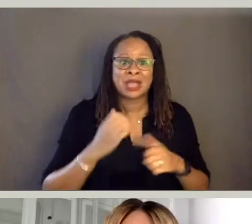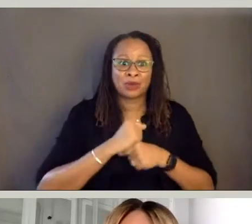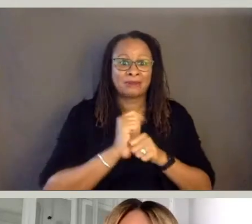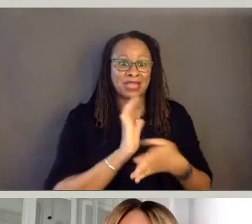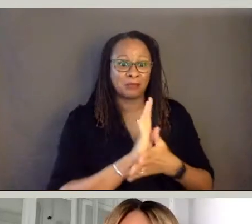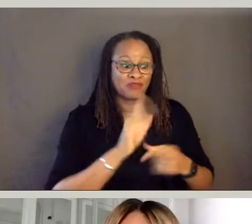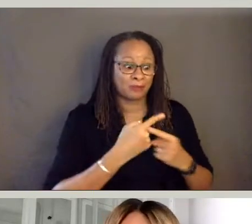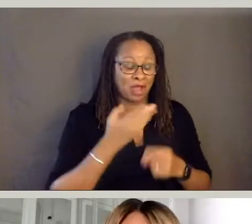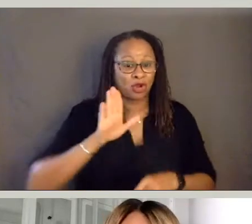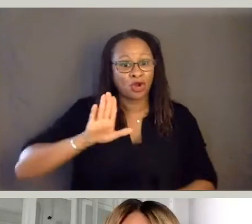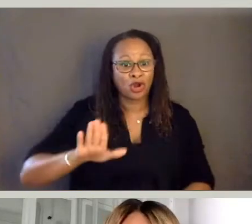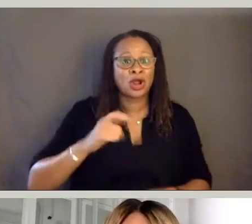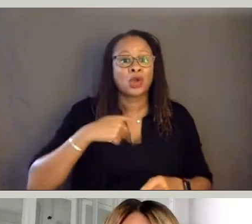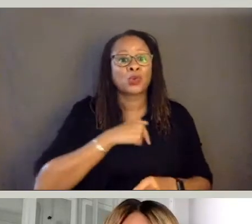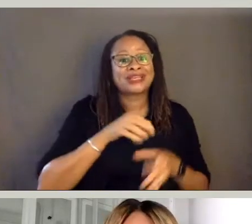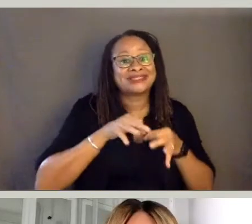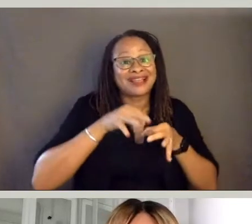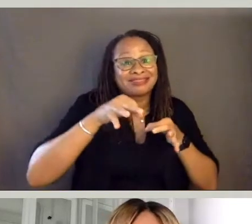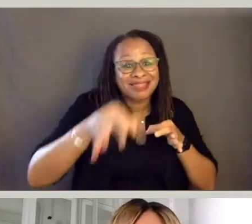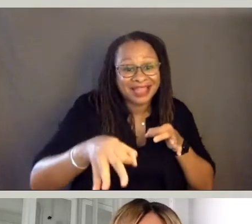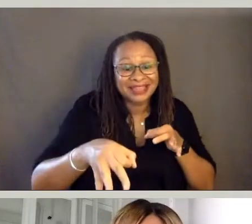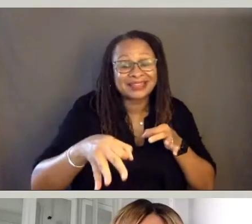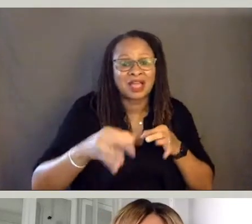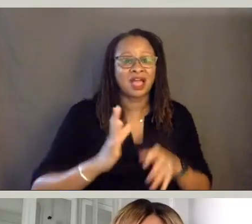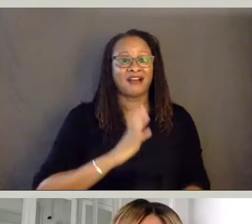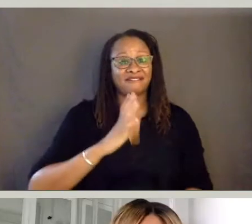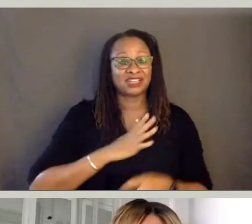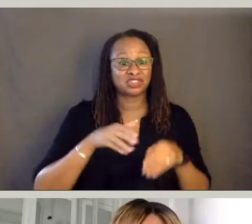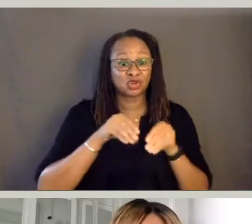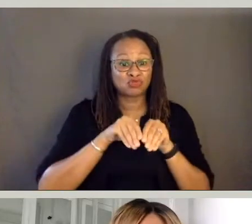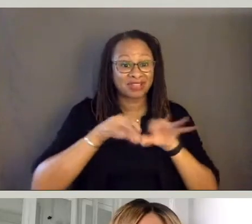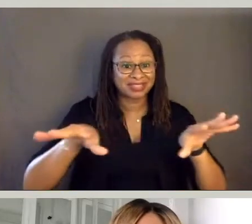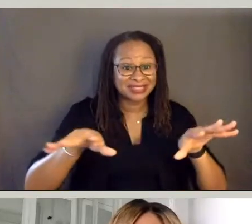We actually delayed the official release of "Free Cece!" for a year,